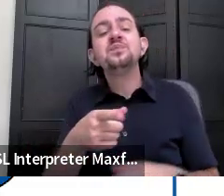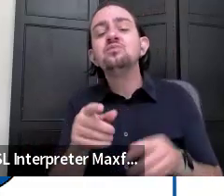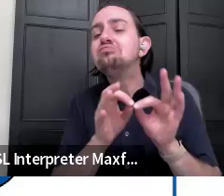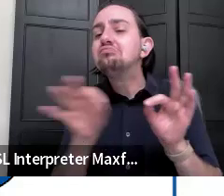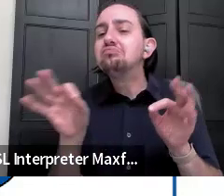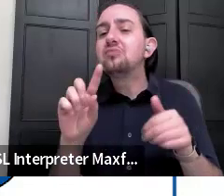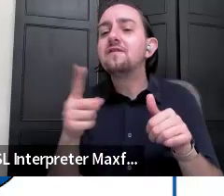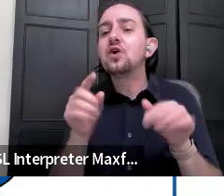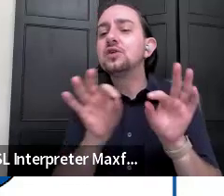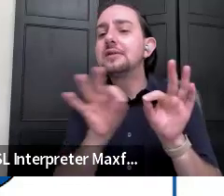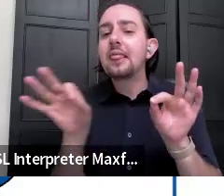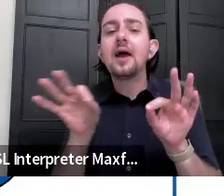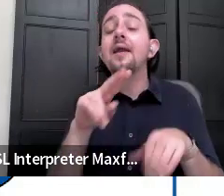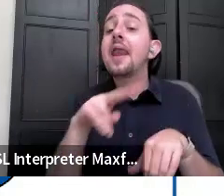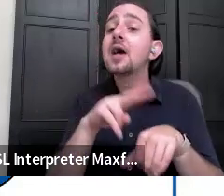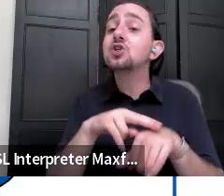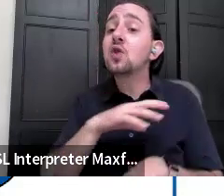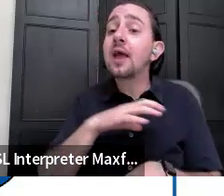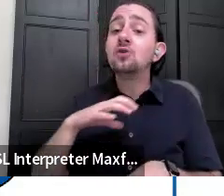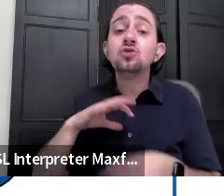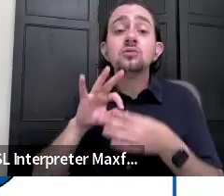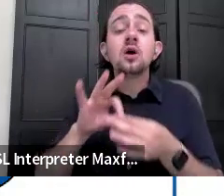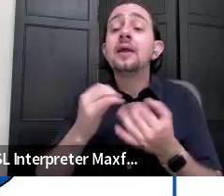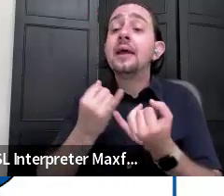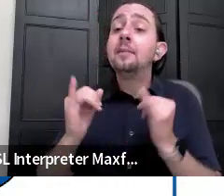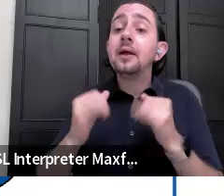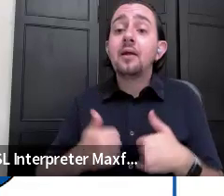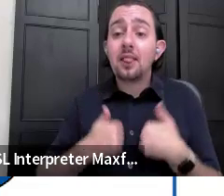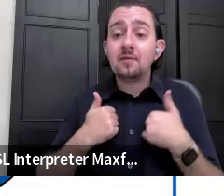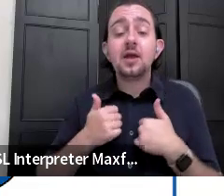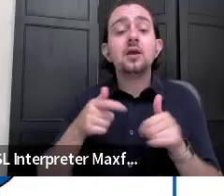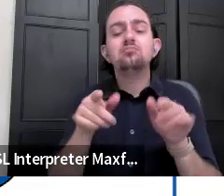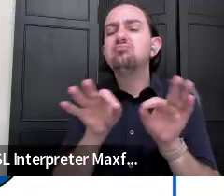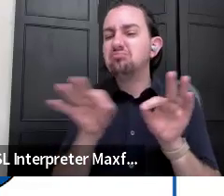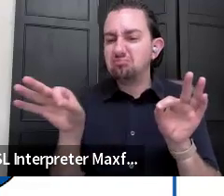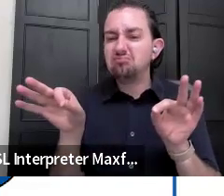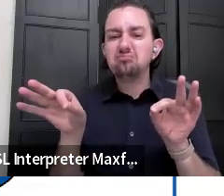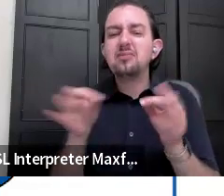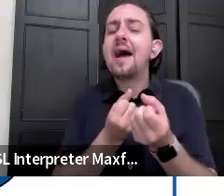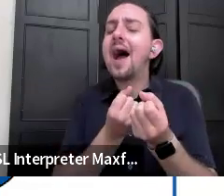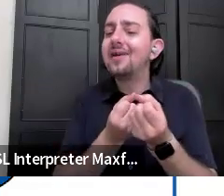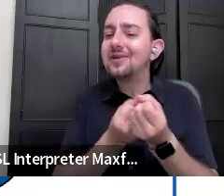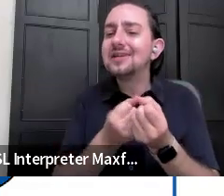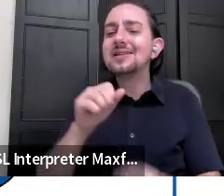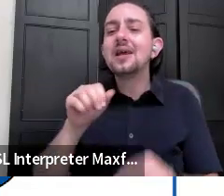on Independent Living. At advocacymonitor.com.